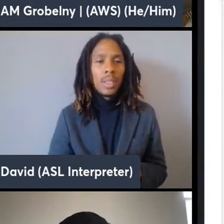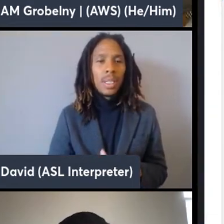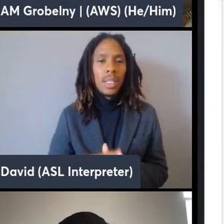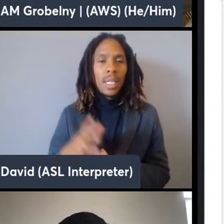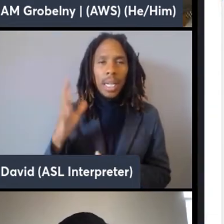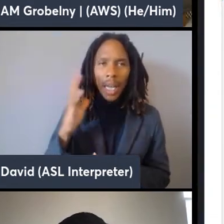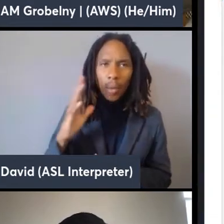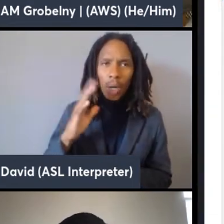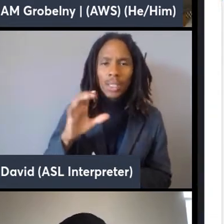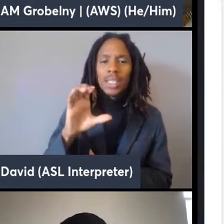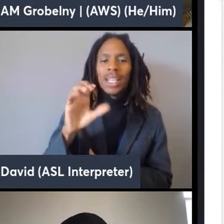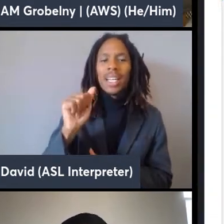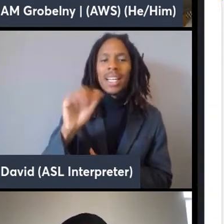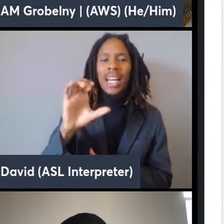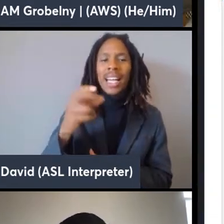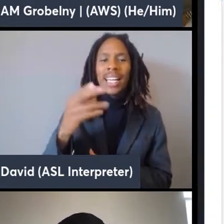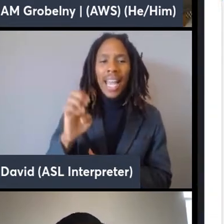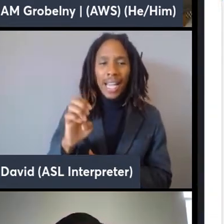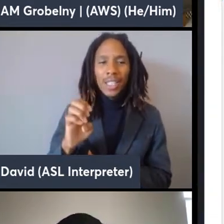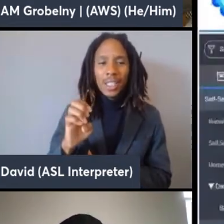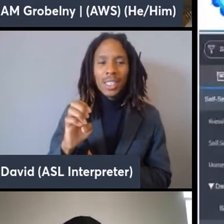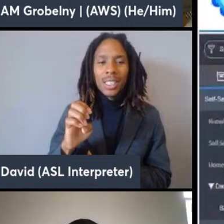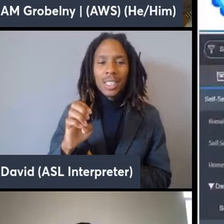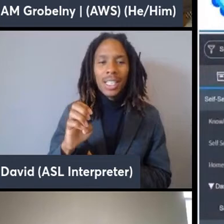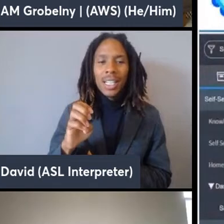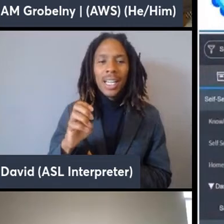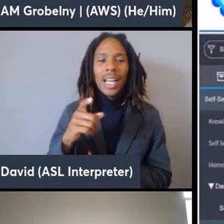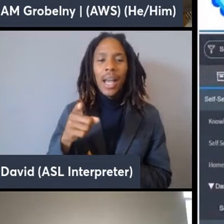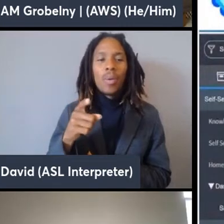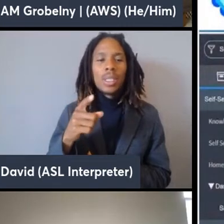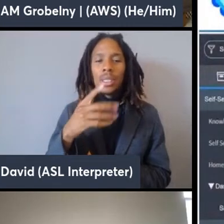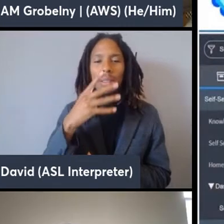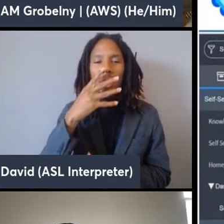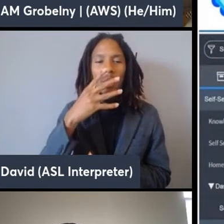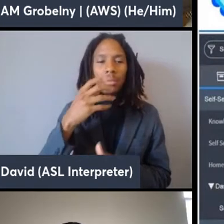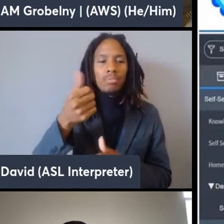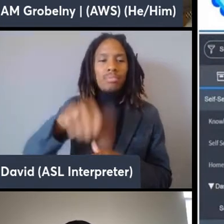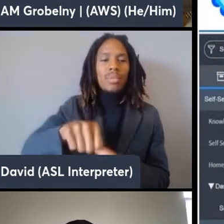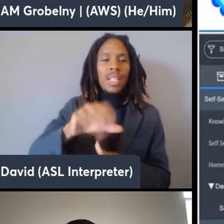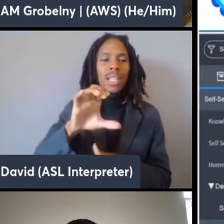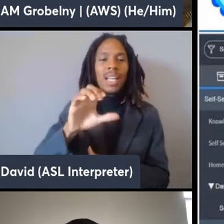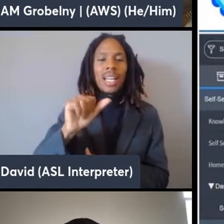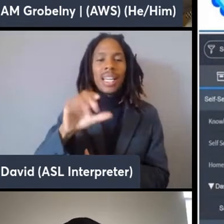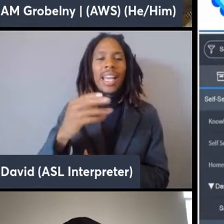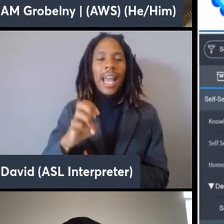I think it was invalidating the cache. Yeah, so- - Oh, there you go.